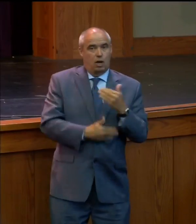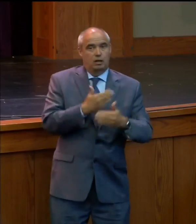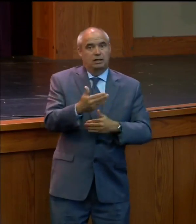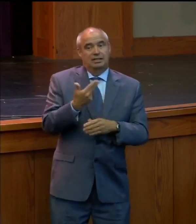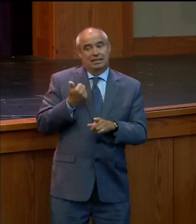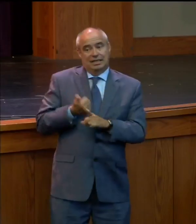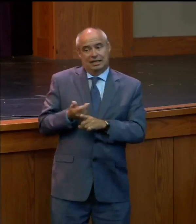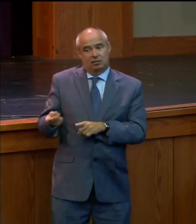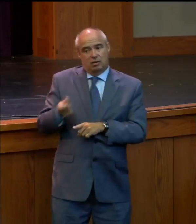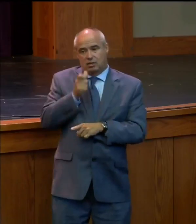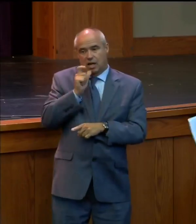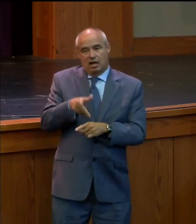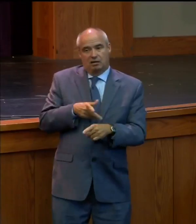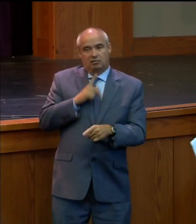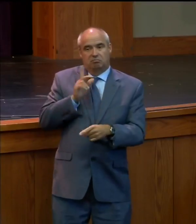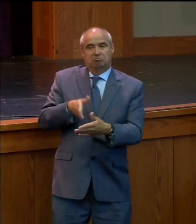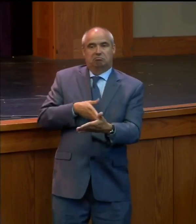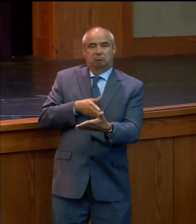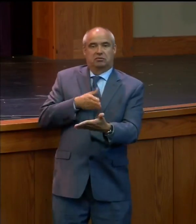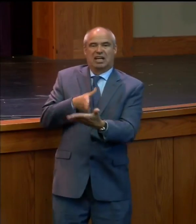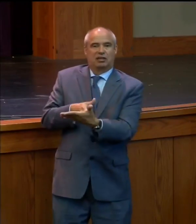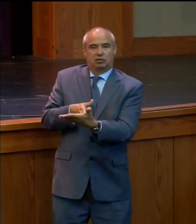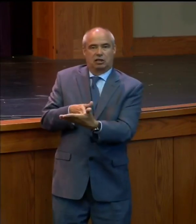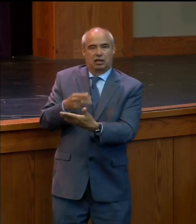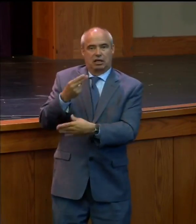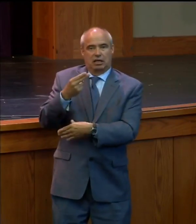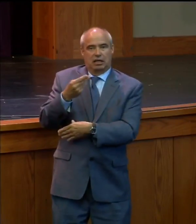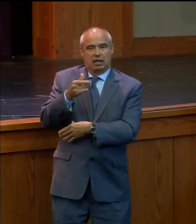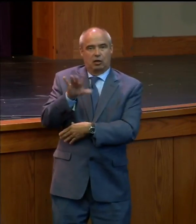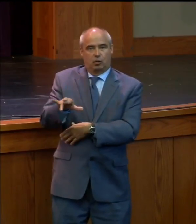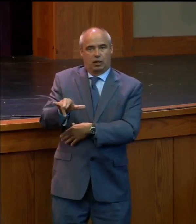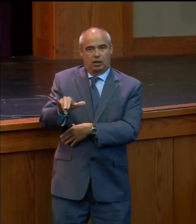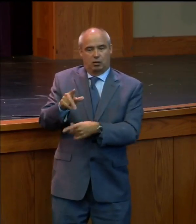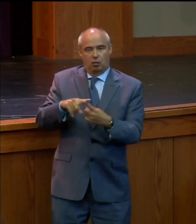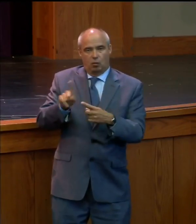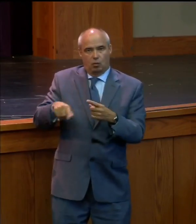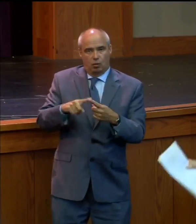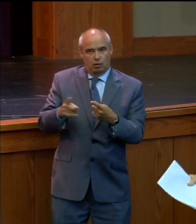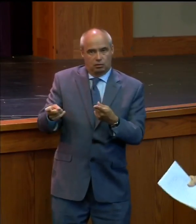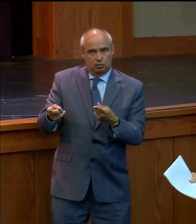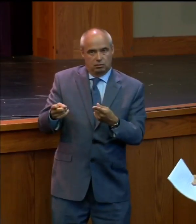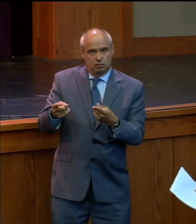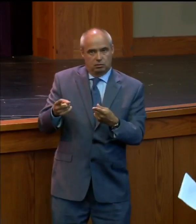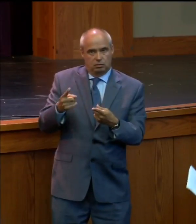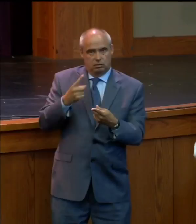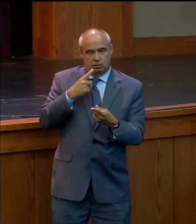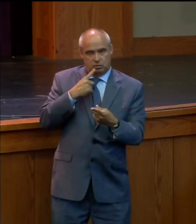HE IS NOT AGAINST HILLARY WHEN THE CHIPS ARE DOWN.